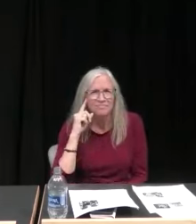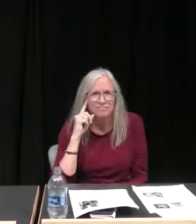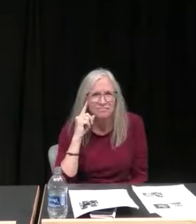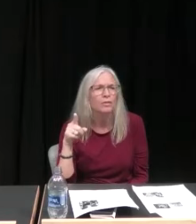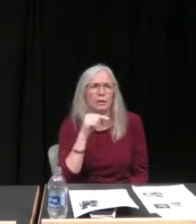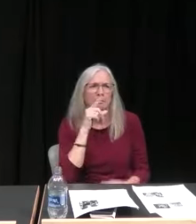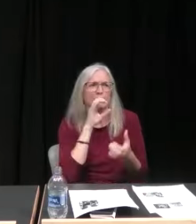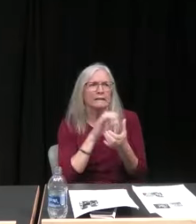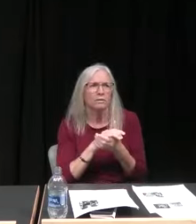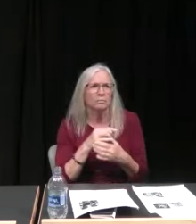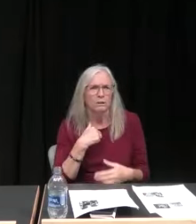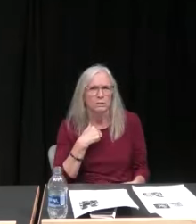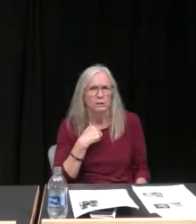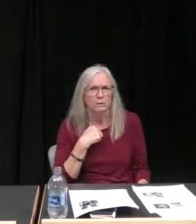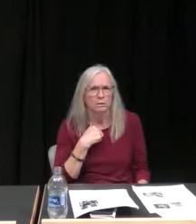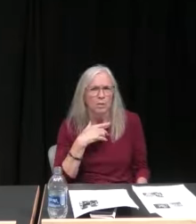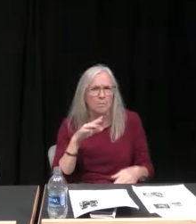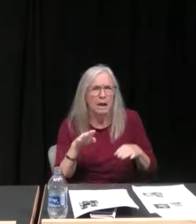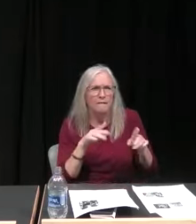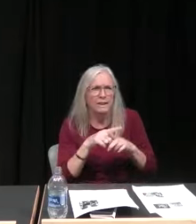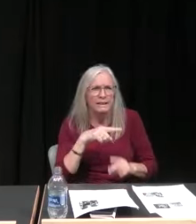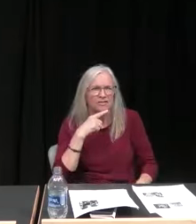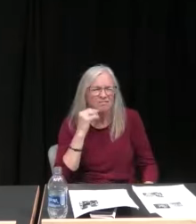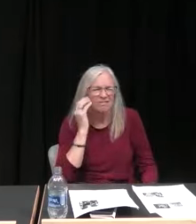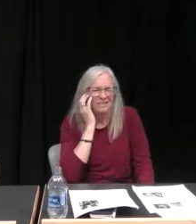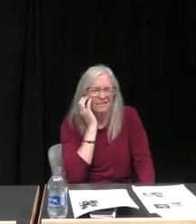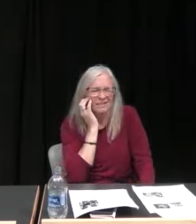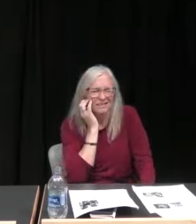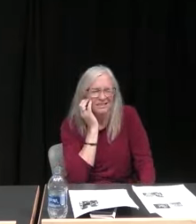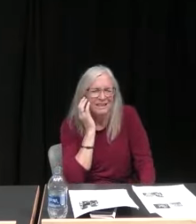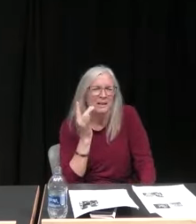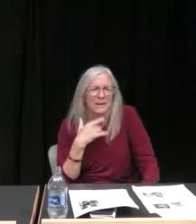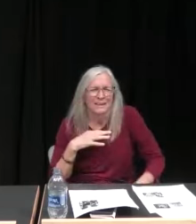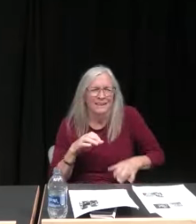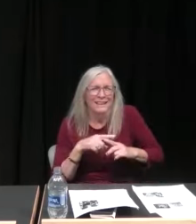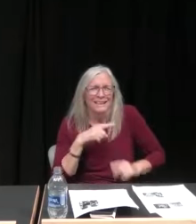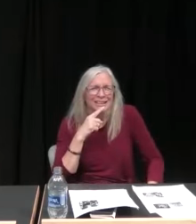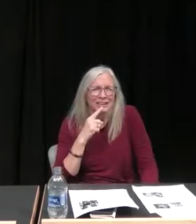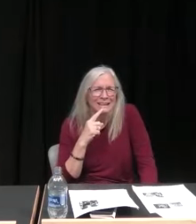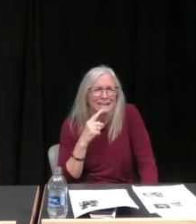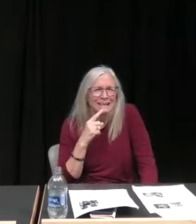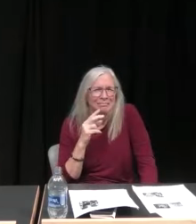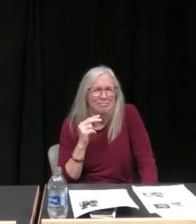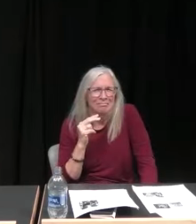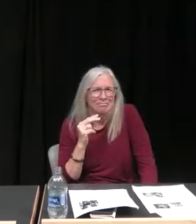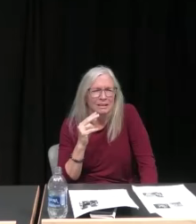people would say I know your parents are hearing or are you are you even deaf and I'm and I'm